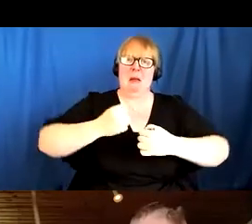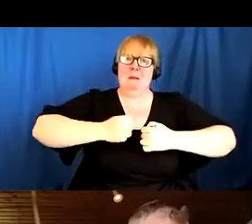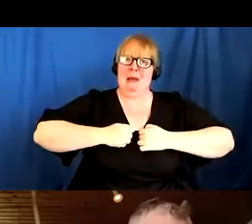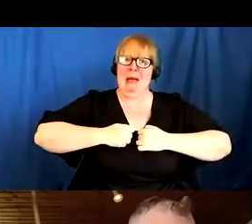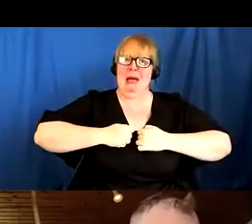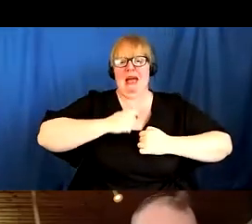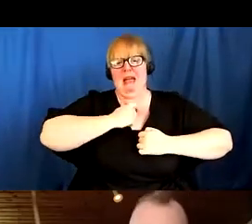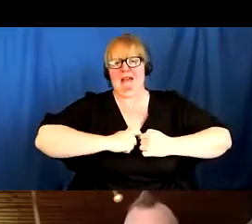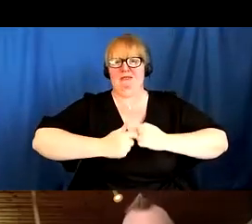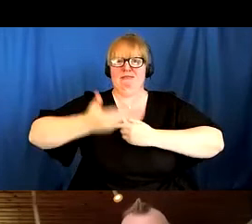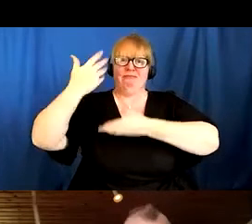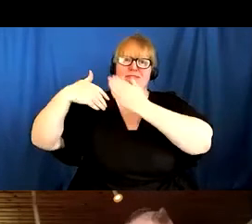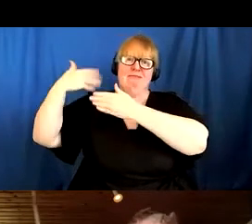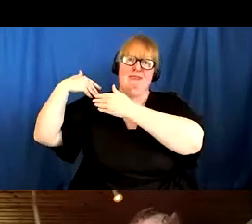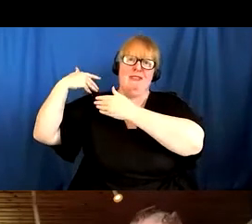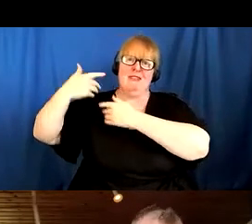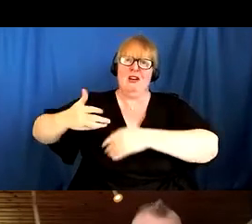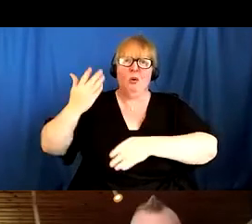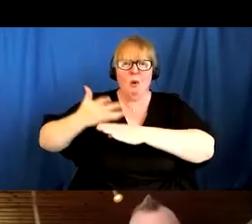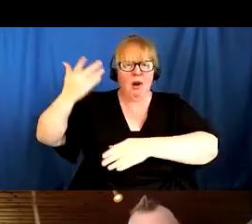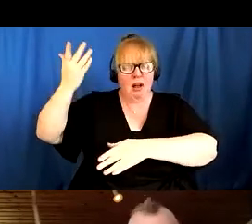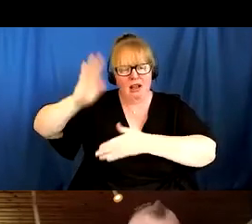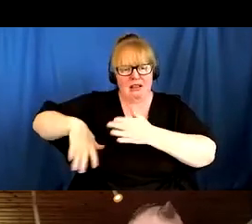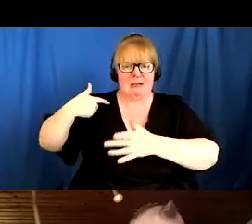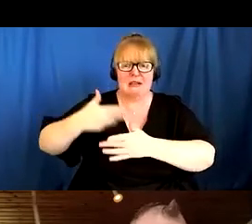as time moves on. But yeah, I work with LARP (live action roleplay),